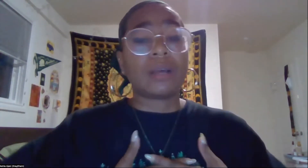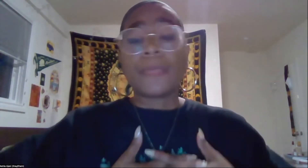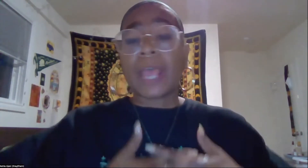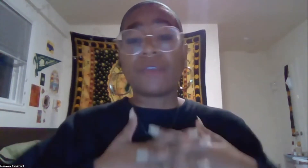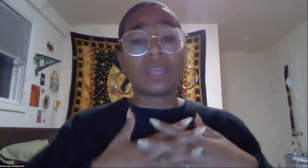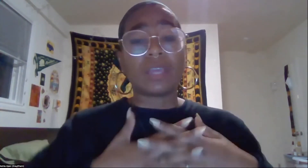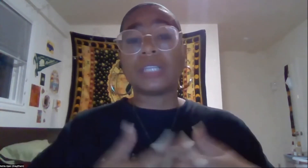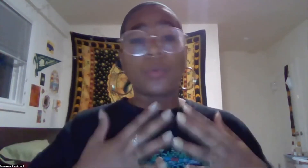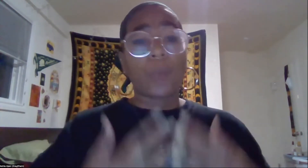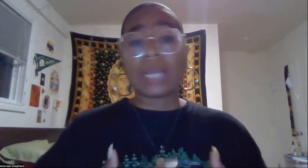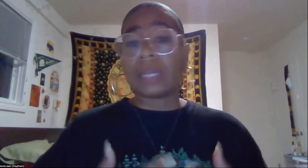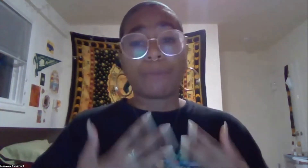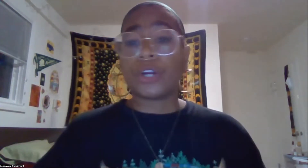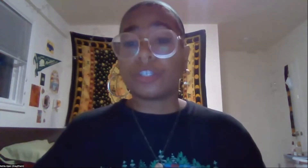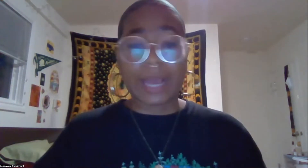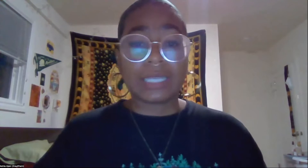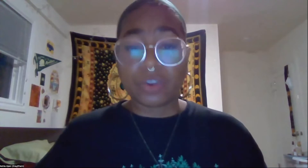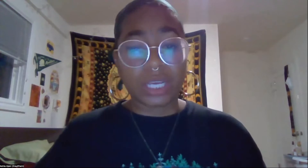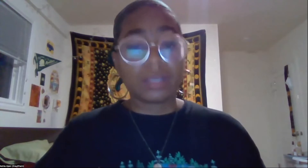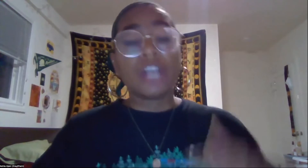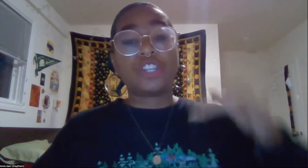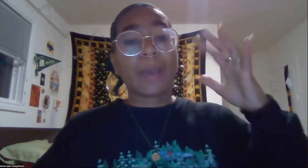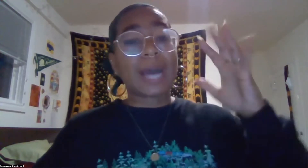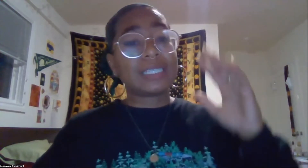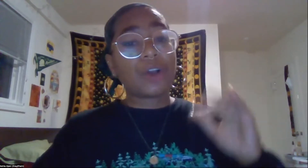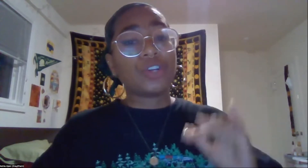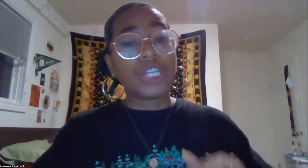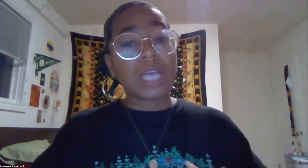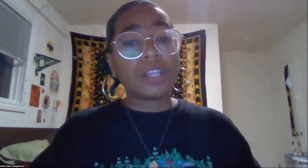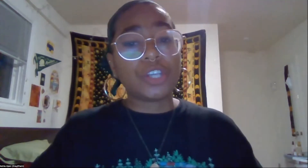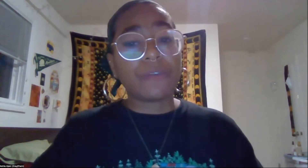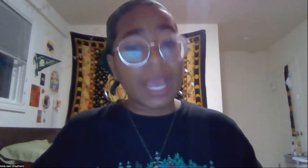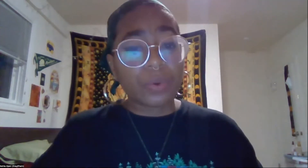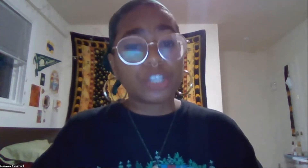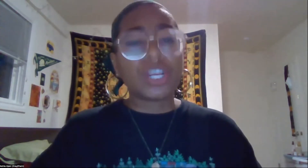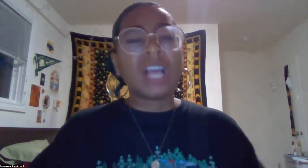everything meant to whiten and purge bacteria. she passed down her genealogy of anguish, lead